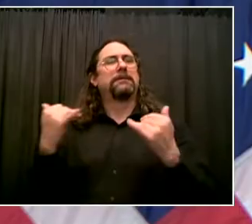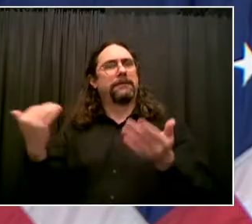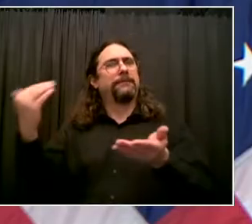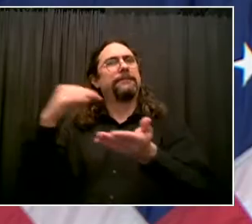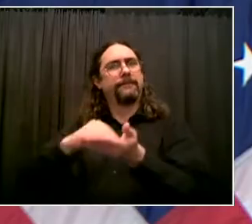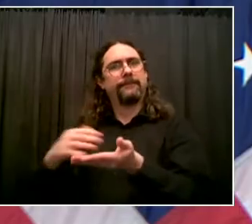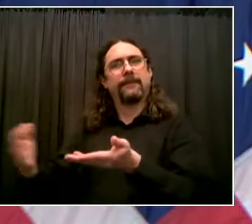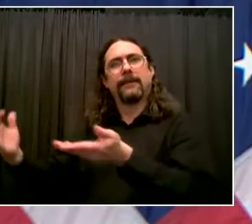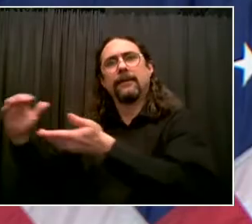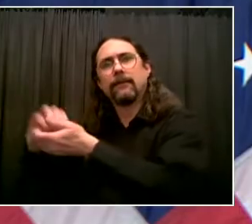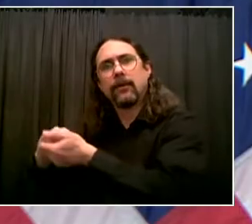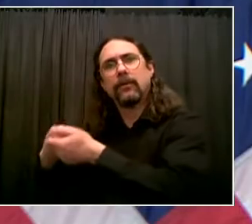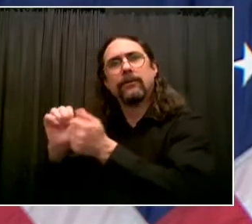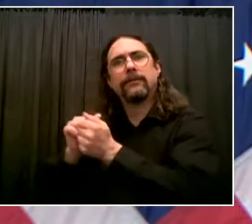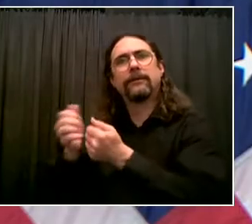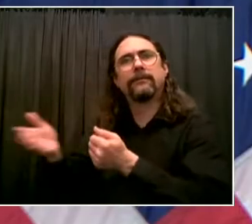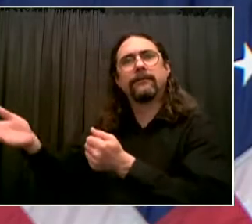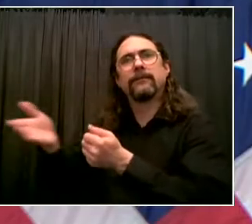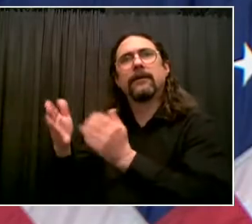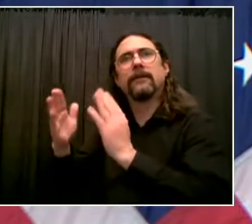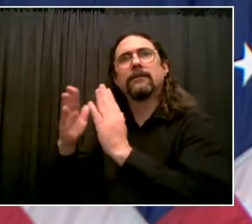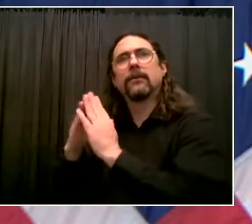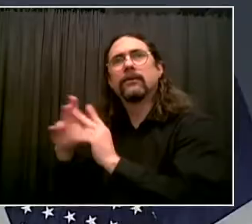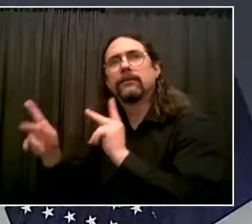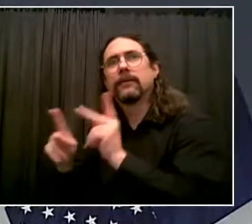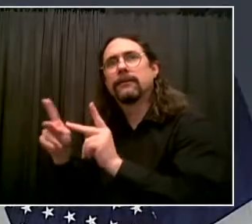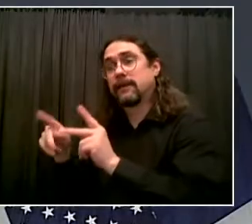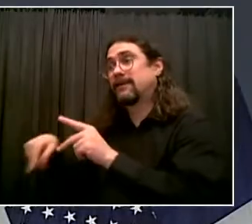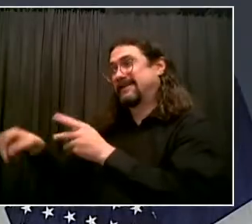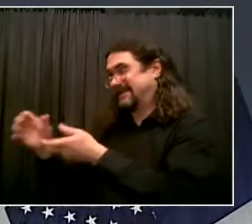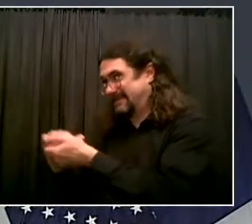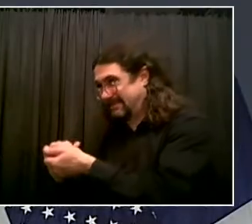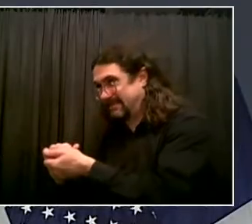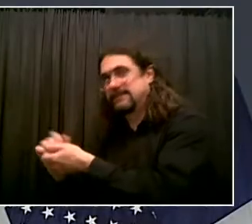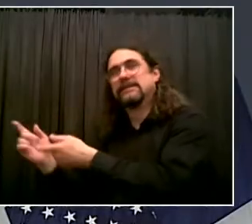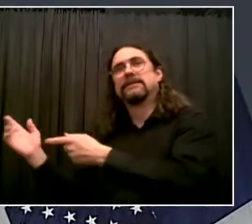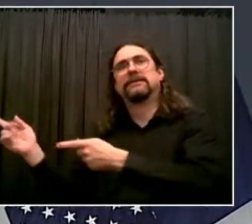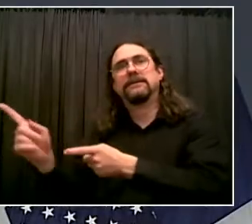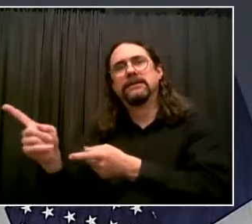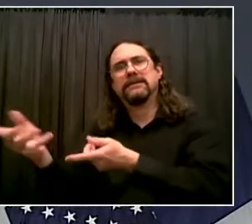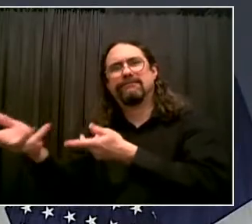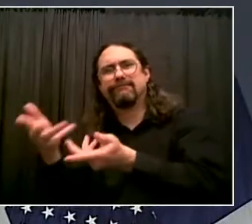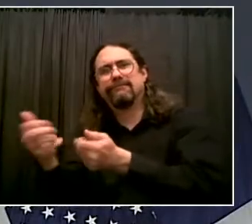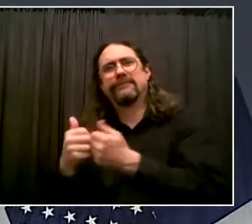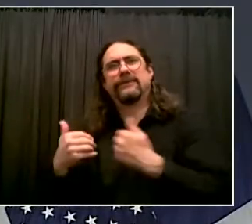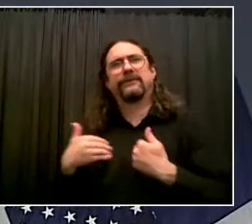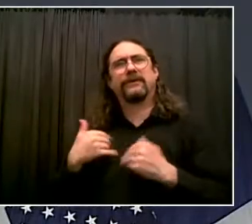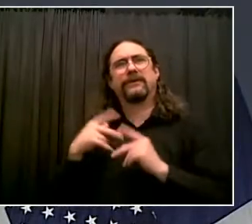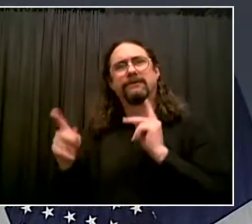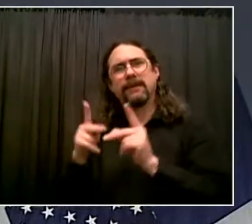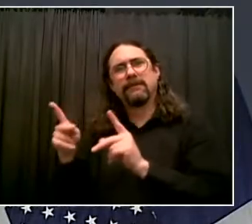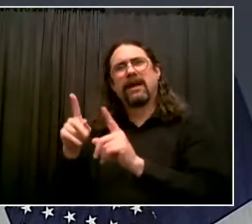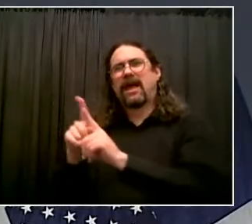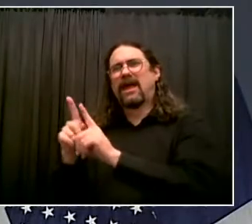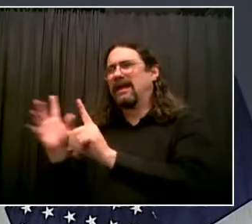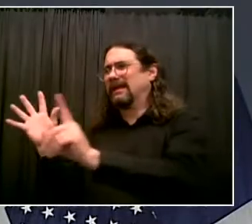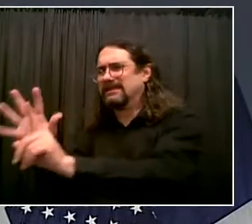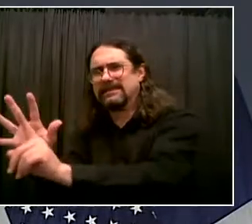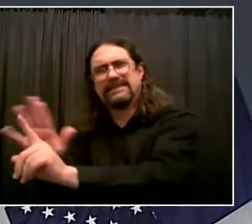INTO THE HOMES OF THESE GANG MEMBERS, EXLAPIN TO THEM THE